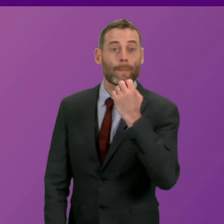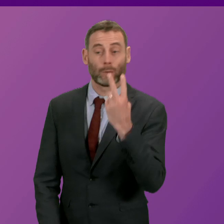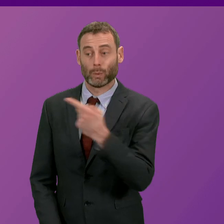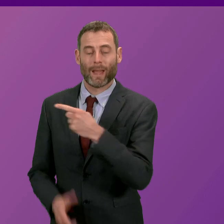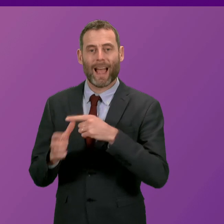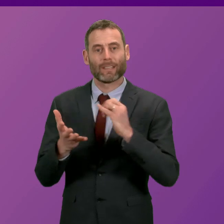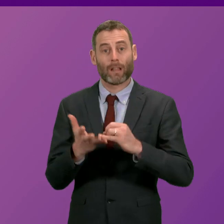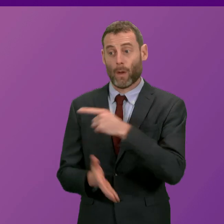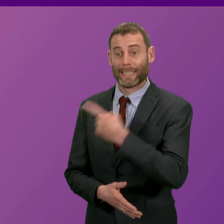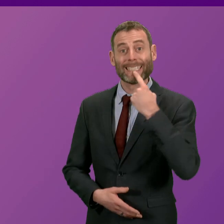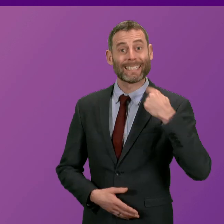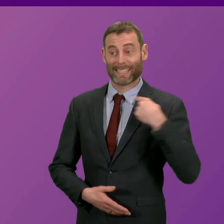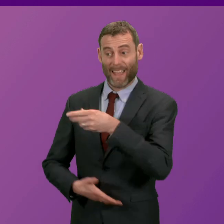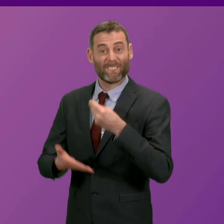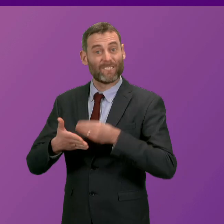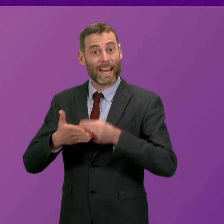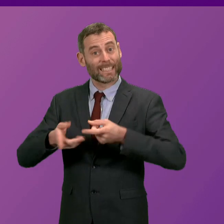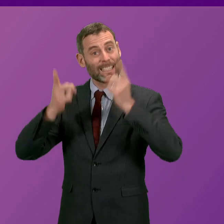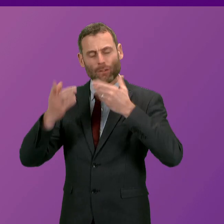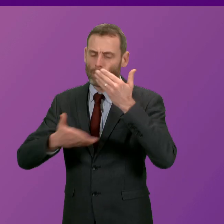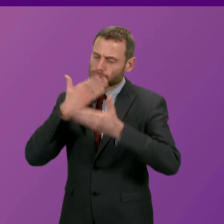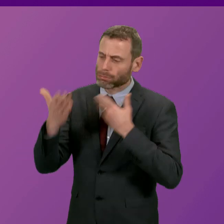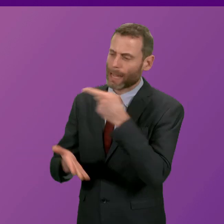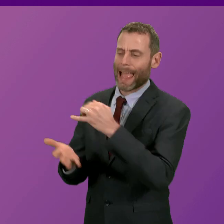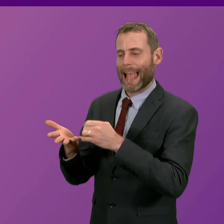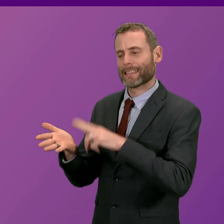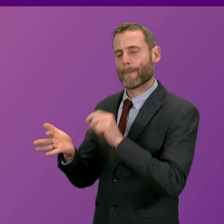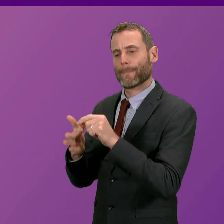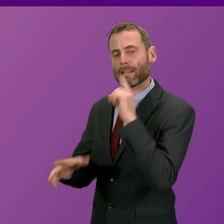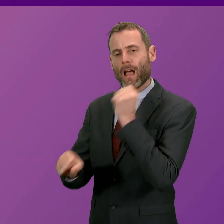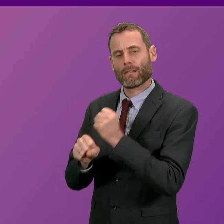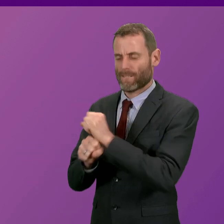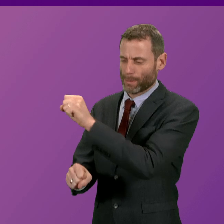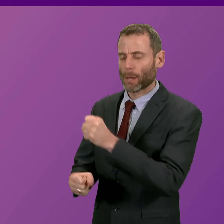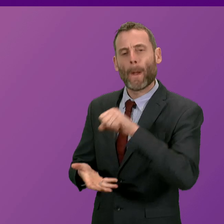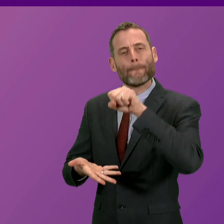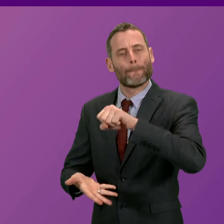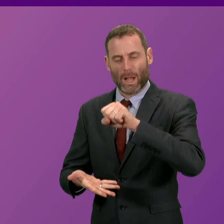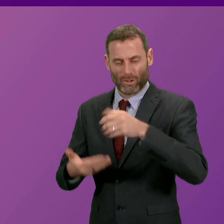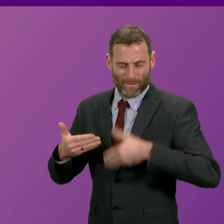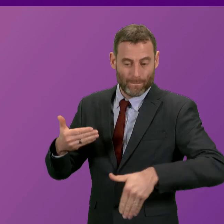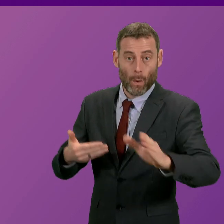Yesterday, the Cabinet Secretary for Finance and Local Government laid out the Scottish National Party Government’s budget for the upcoming year. Thanks to a United Kingdom Labour Government